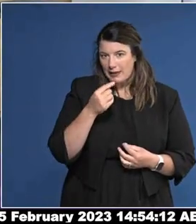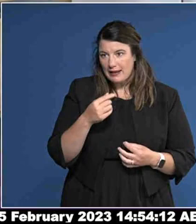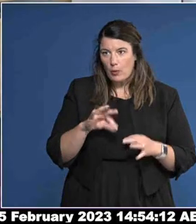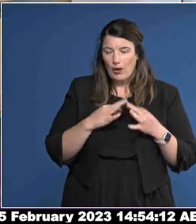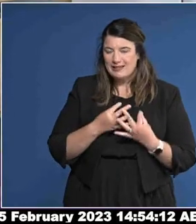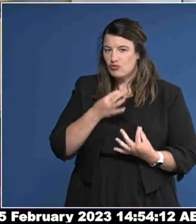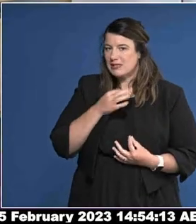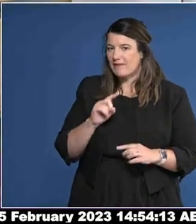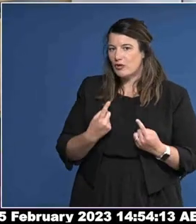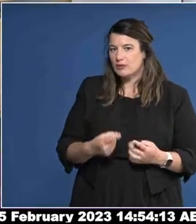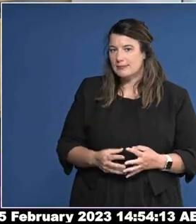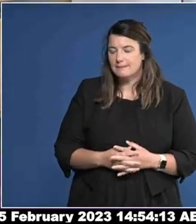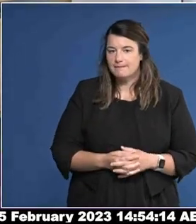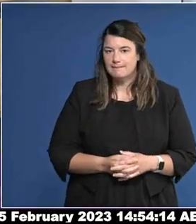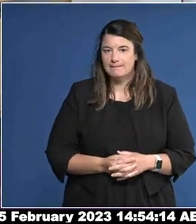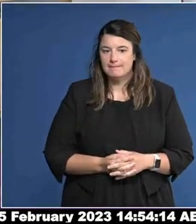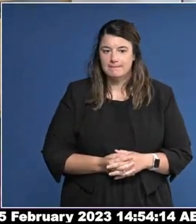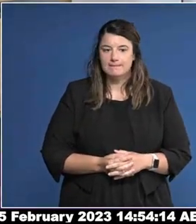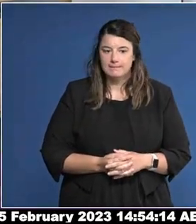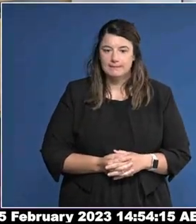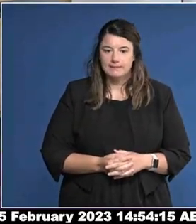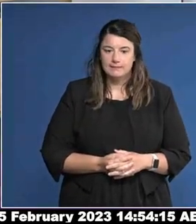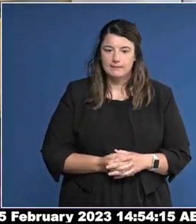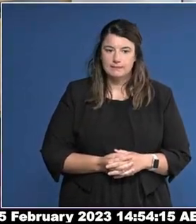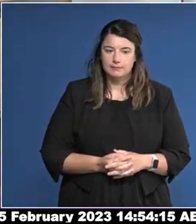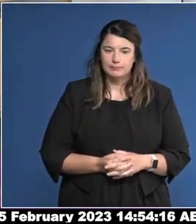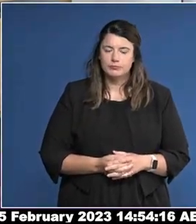I'm looking at your risk appetite statement that you provided to the Royal Commission.